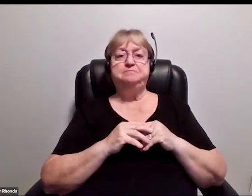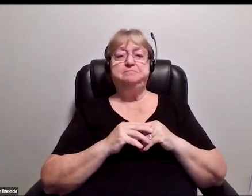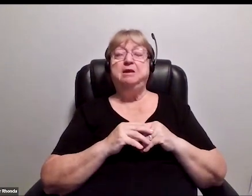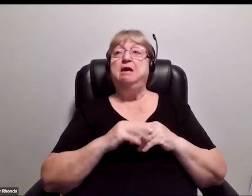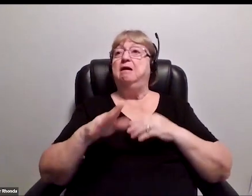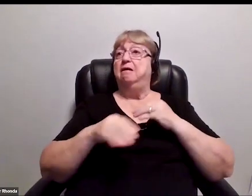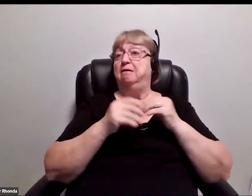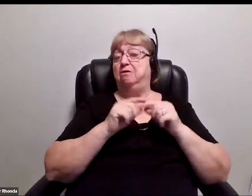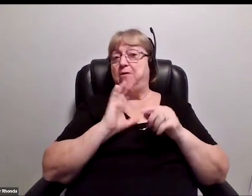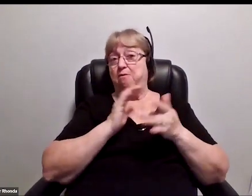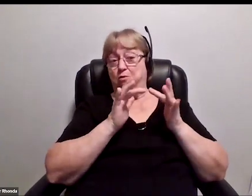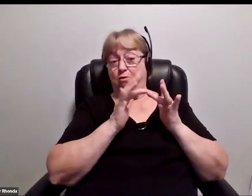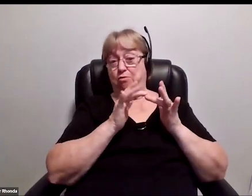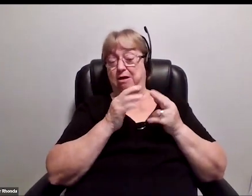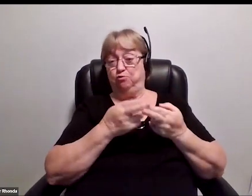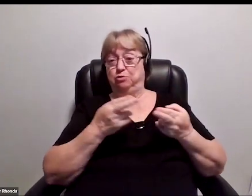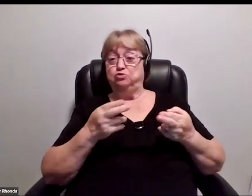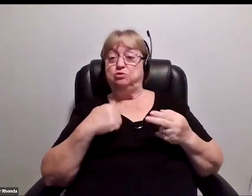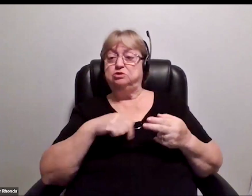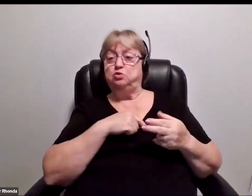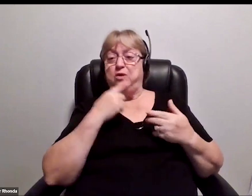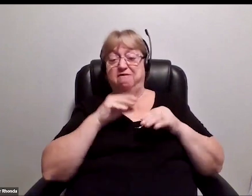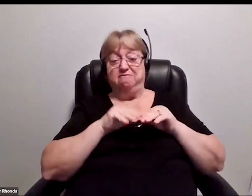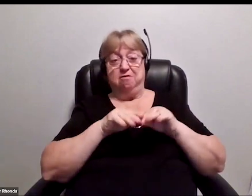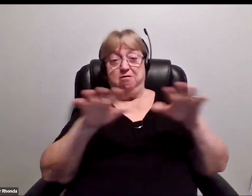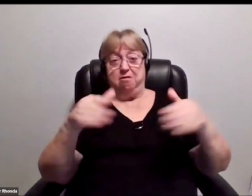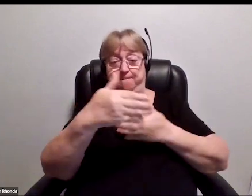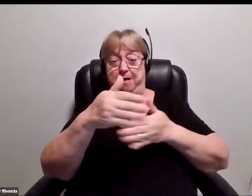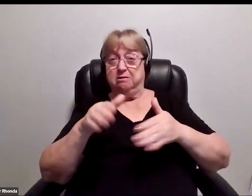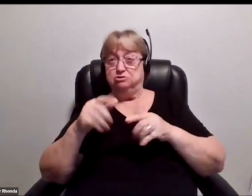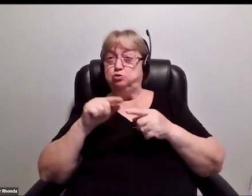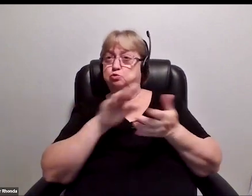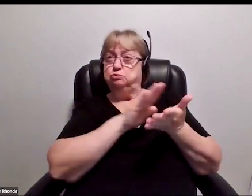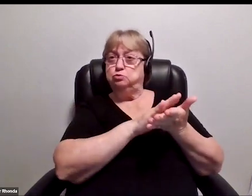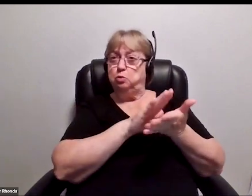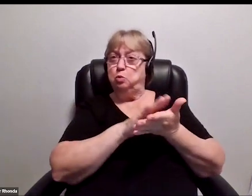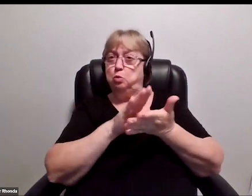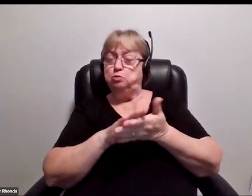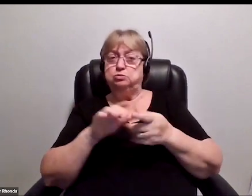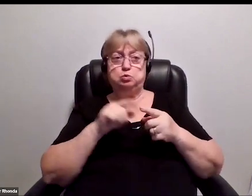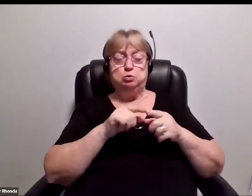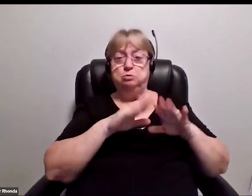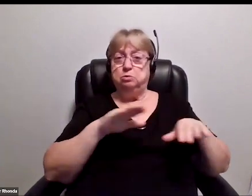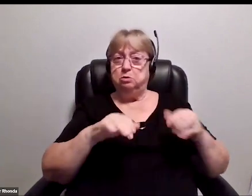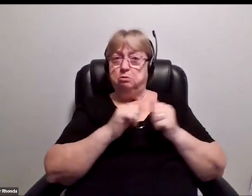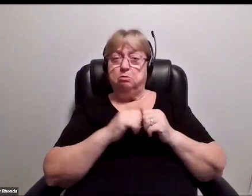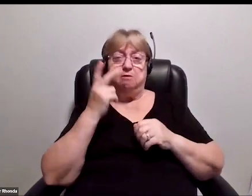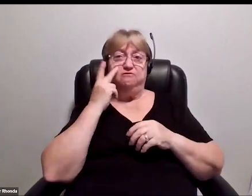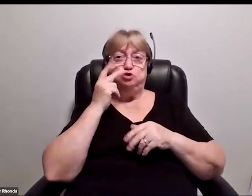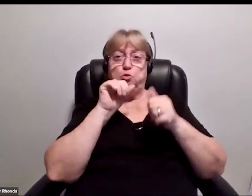to our online resources, we have distributed boxes to school catering to children with visual impairments across Belgium.